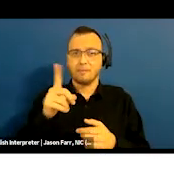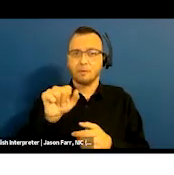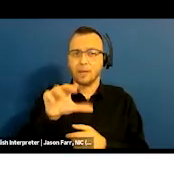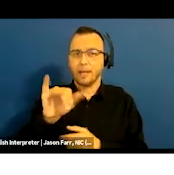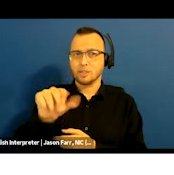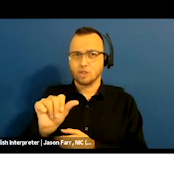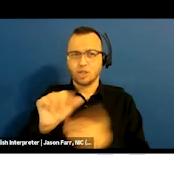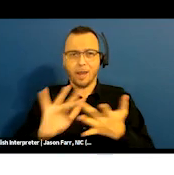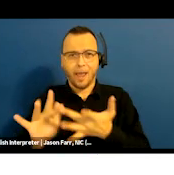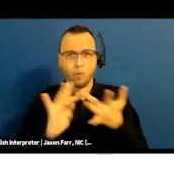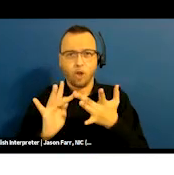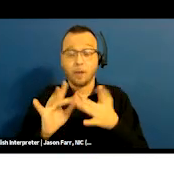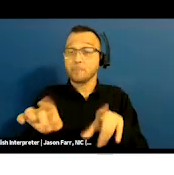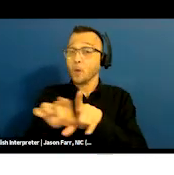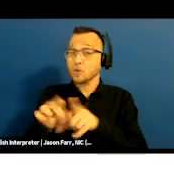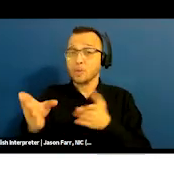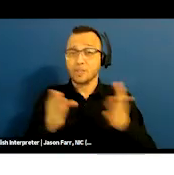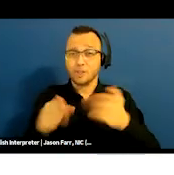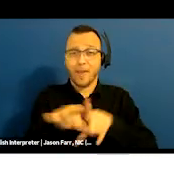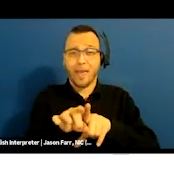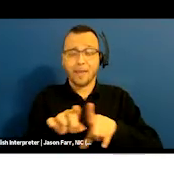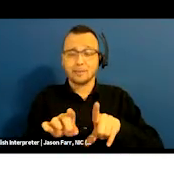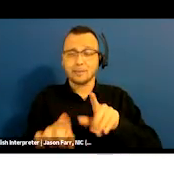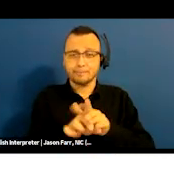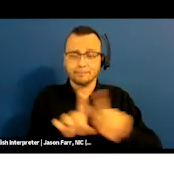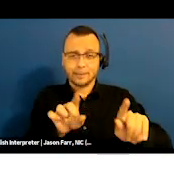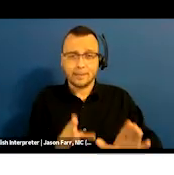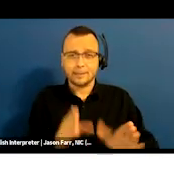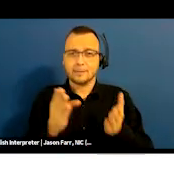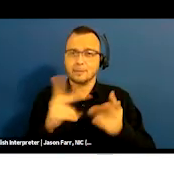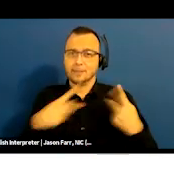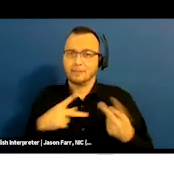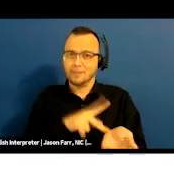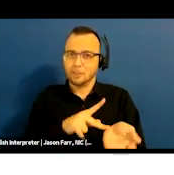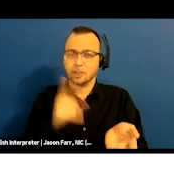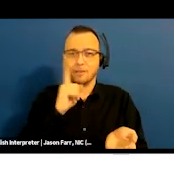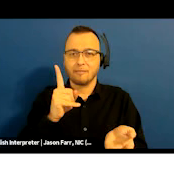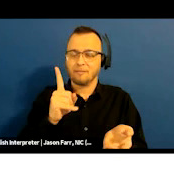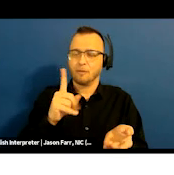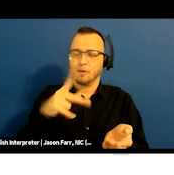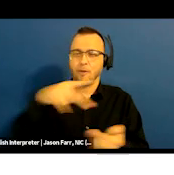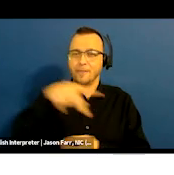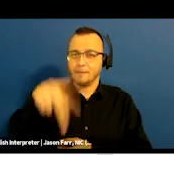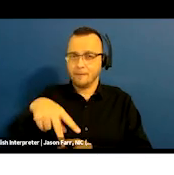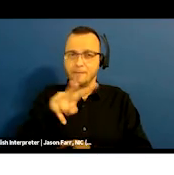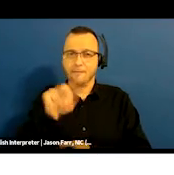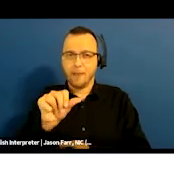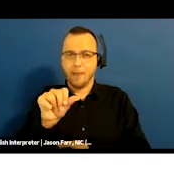as a HUD VASH Case Manager. And Dr. Daniel Rosa is joining us from South Bronx, New York,